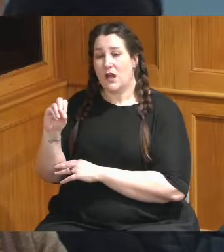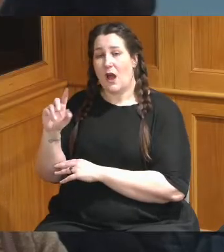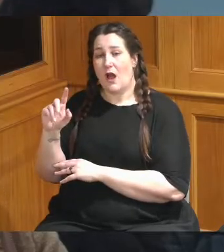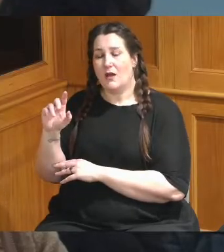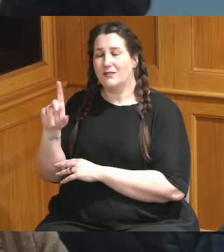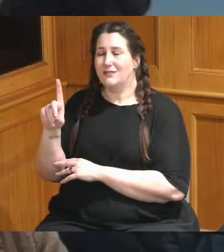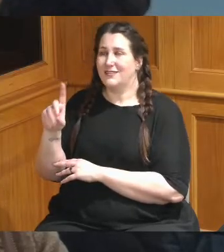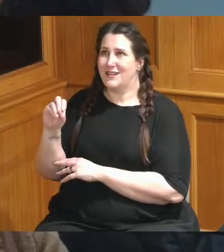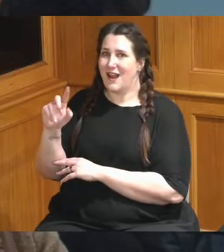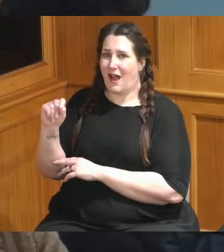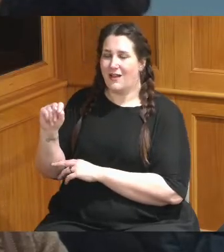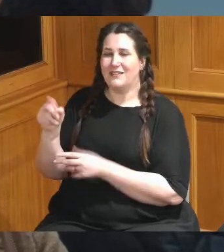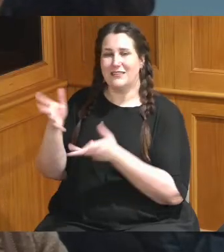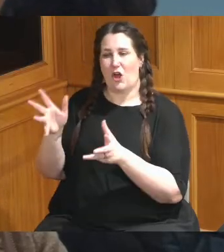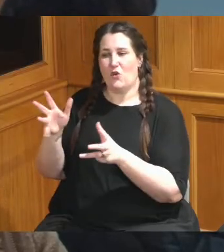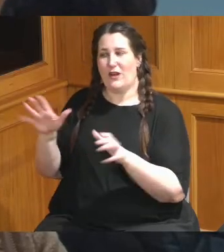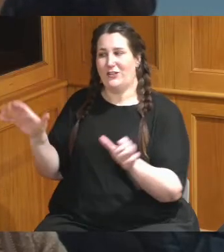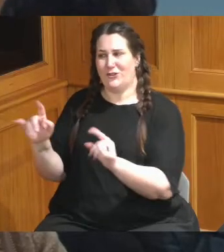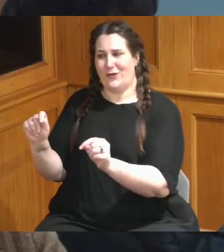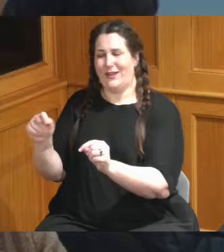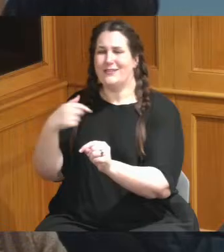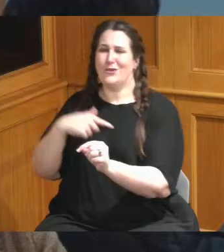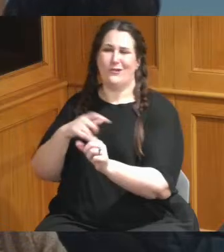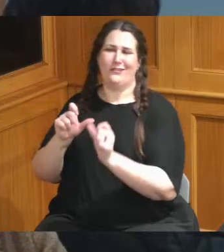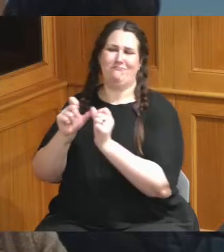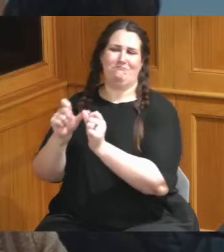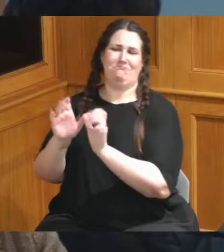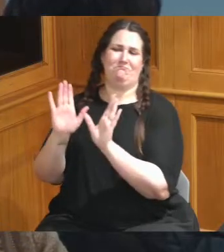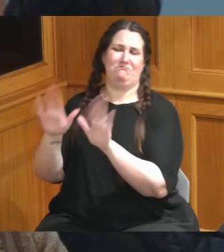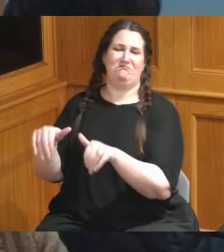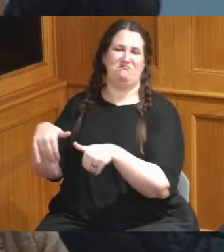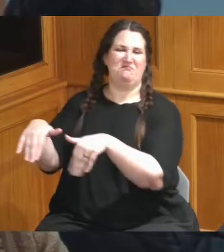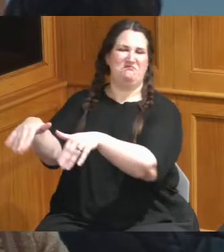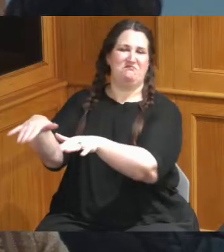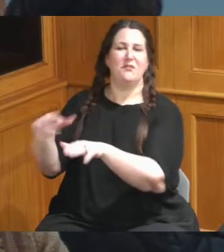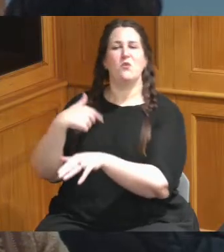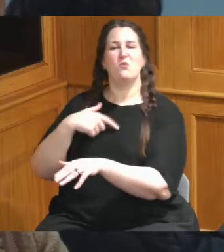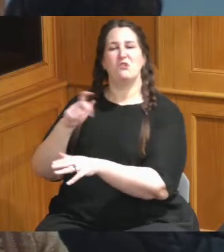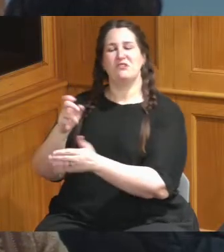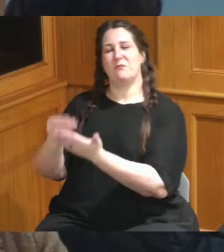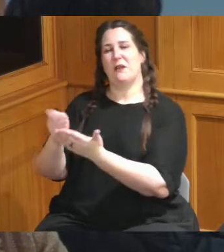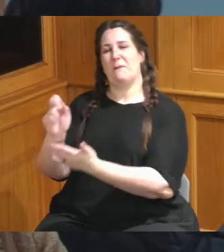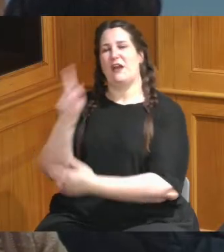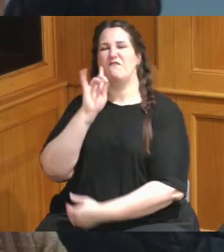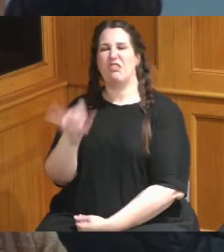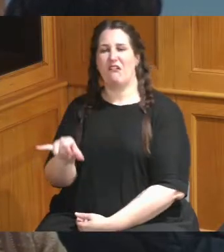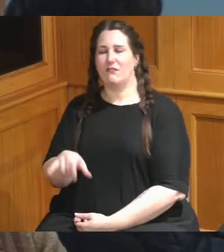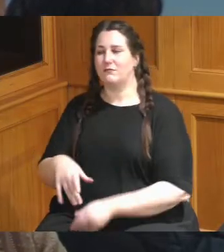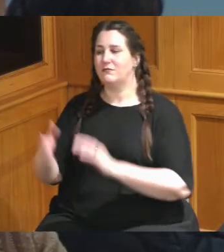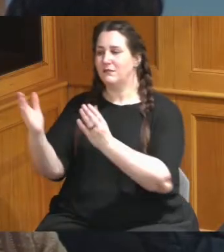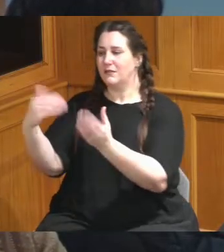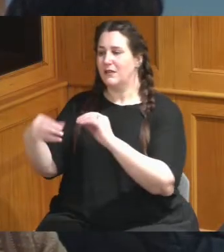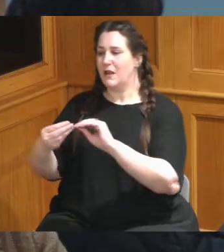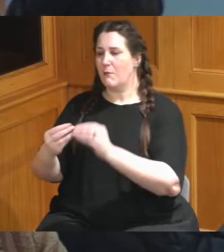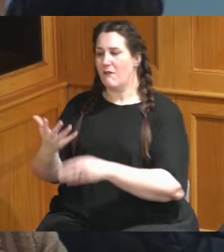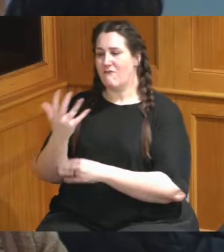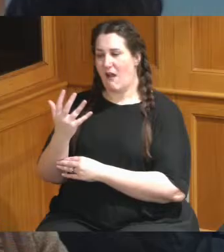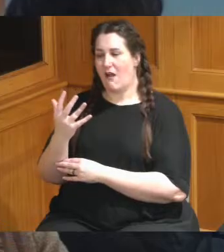are letting them continue and we we compensate them for that. item number five is a resolution